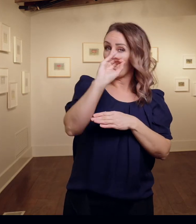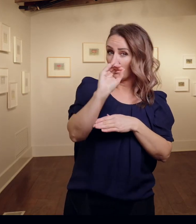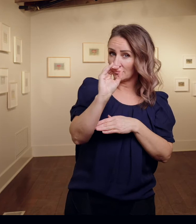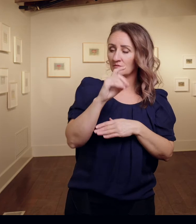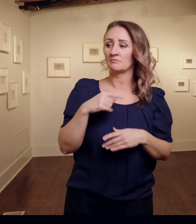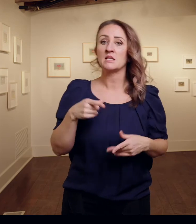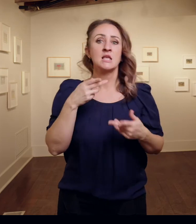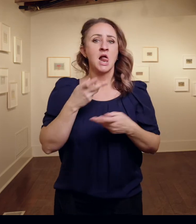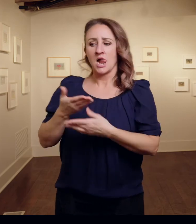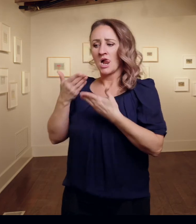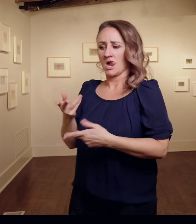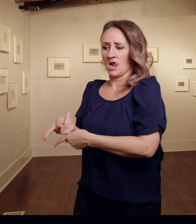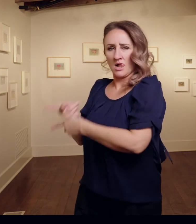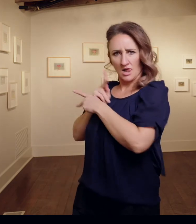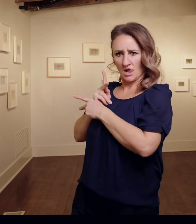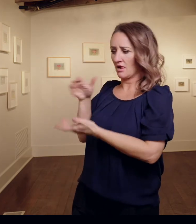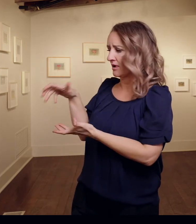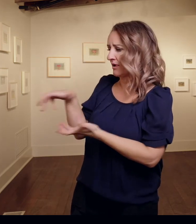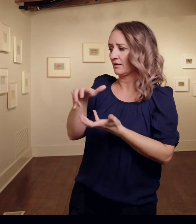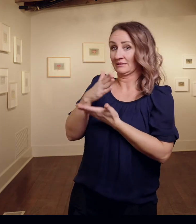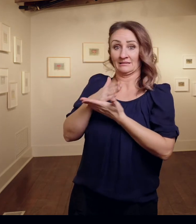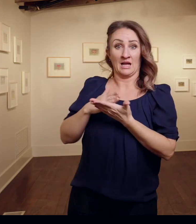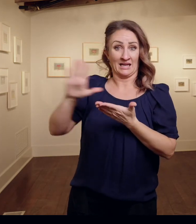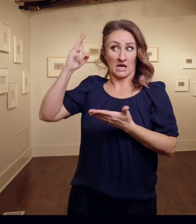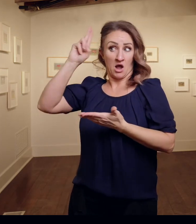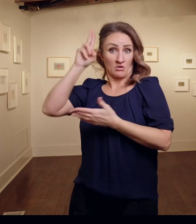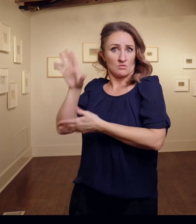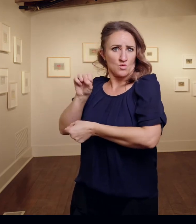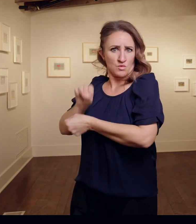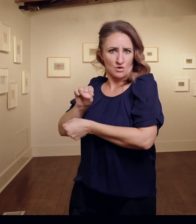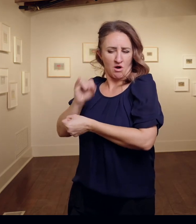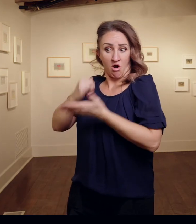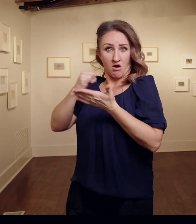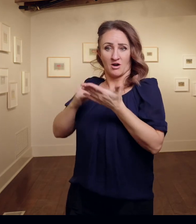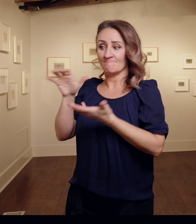He shared a few pieces of Castle's work with his professors and his friends,